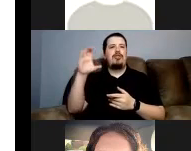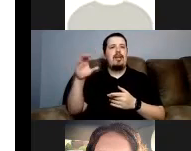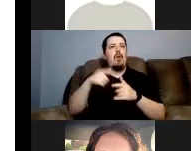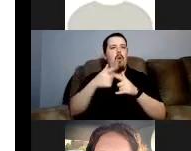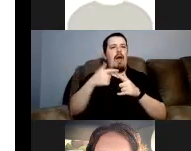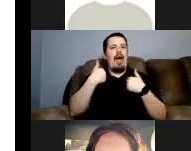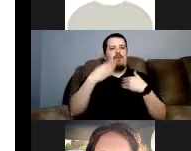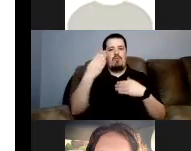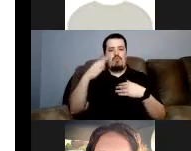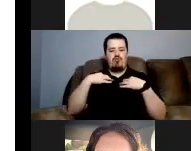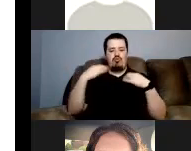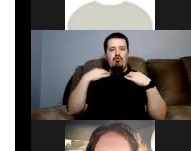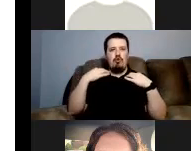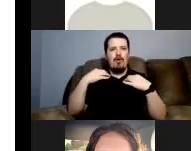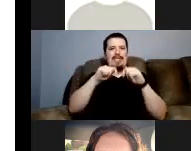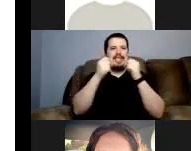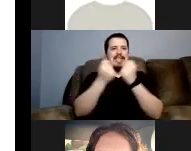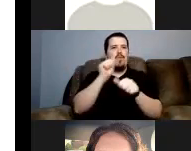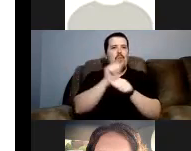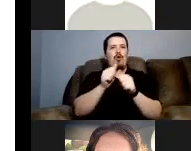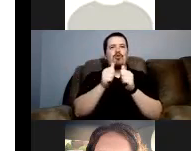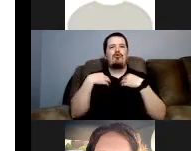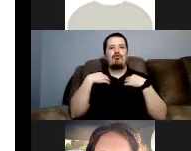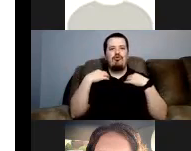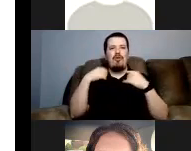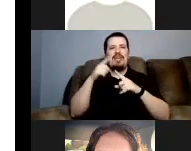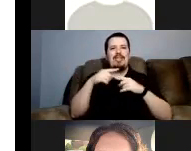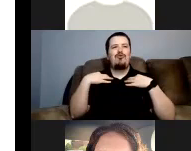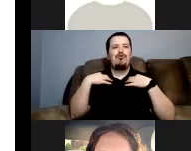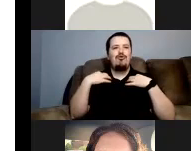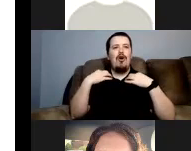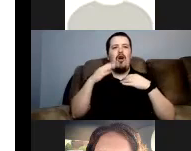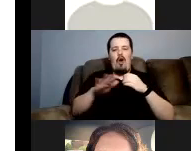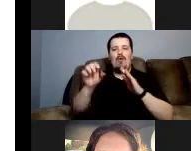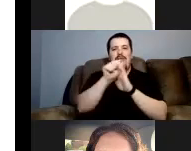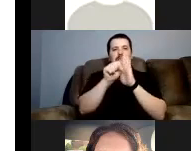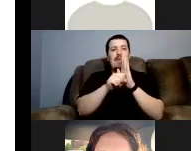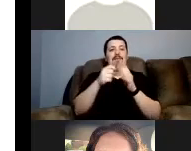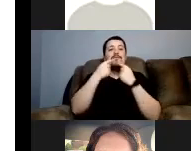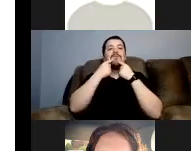TeamWork Tennessee shirts, and then all across the state um a lot of icons of our state the Bass Pro